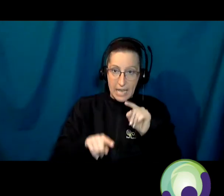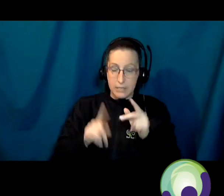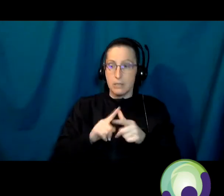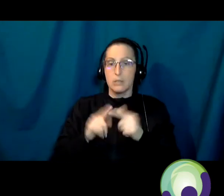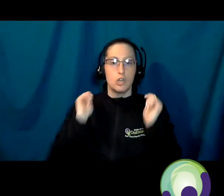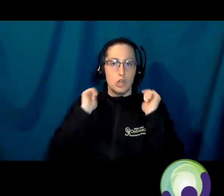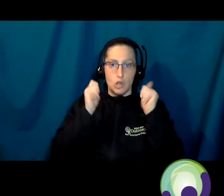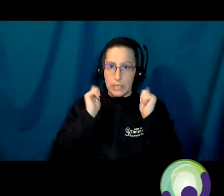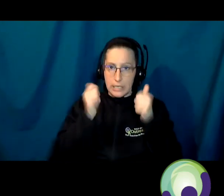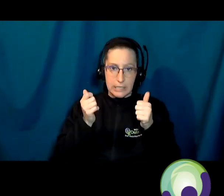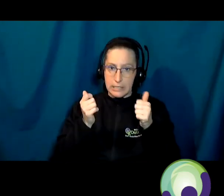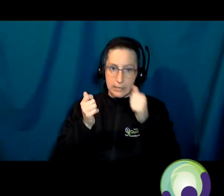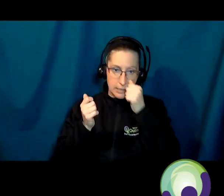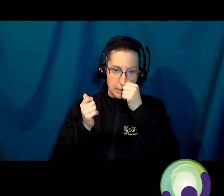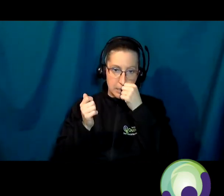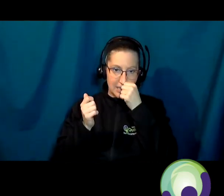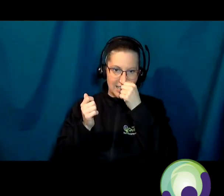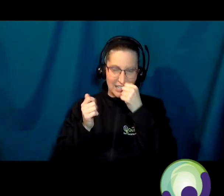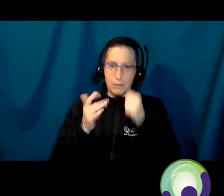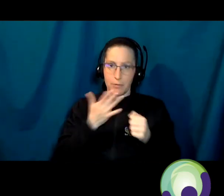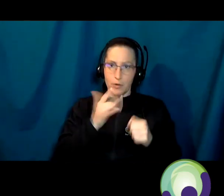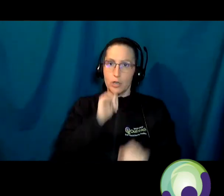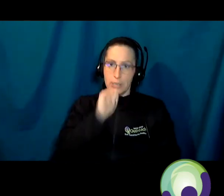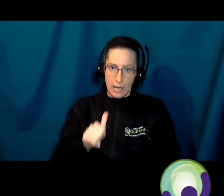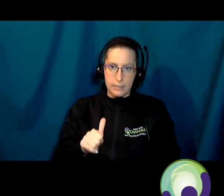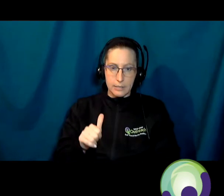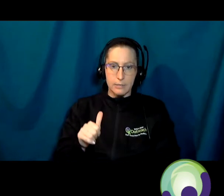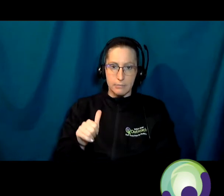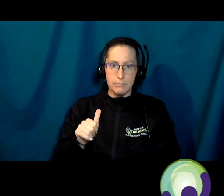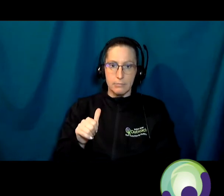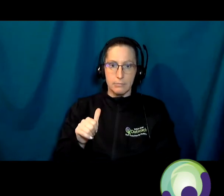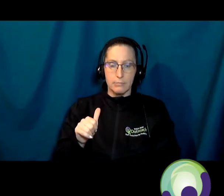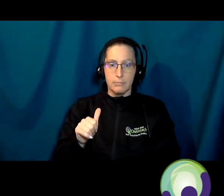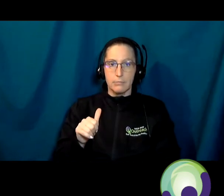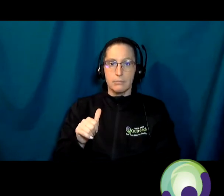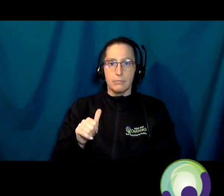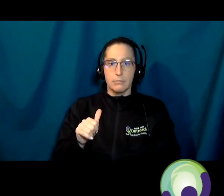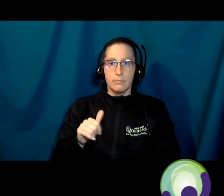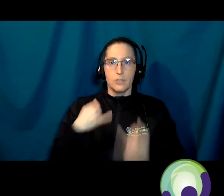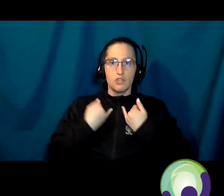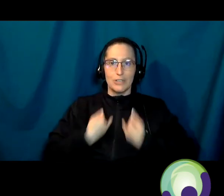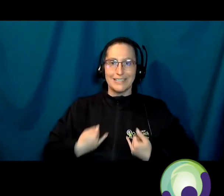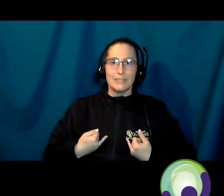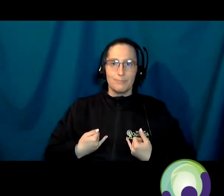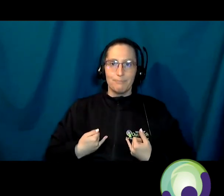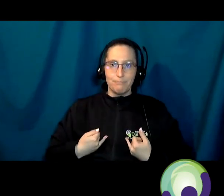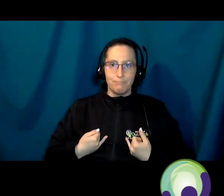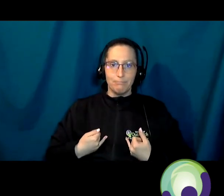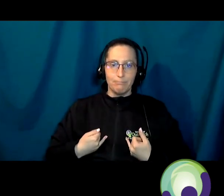are, we would prefer to not have those strings so as to prevent a safety hazard.